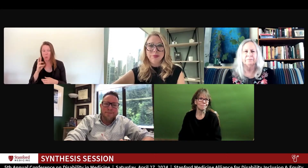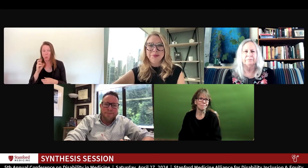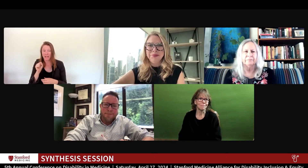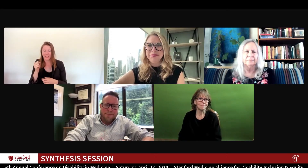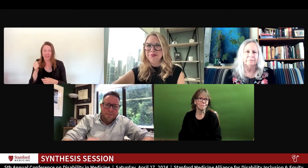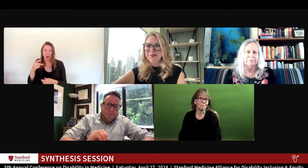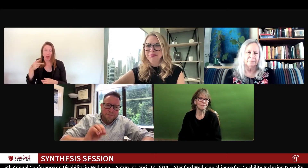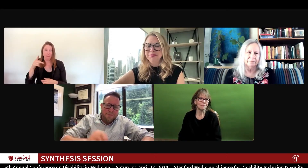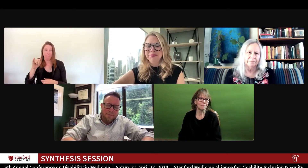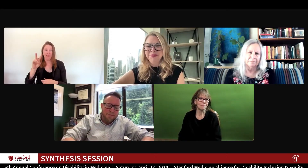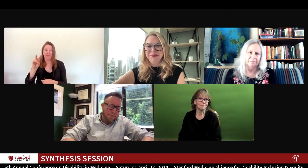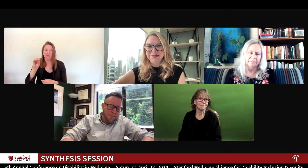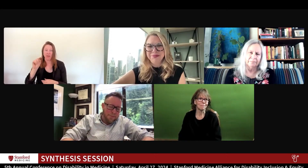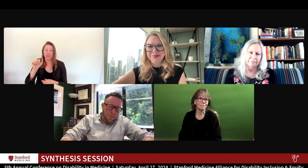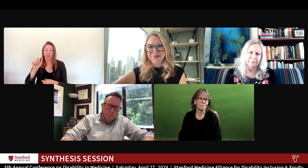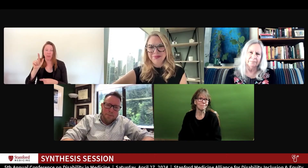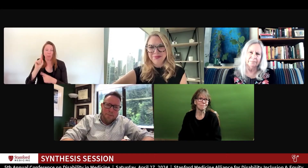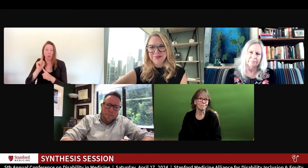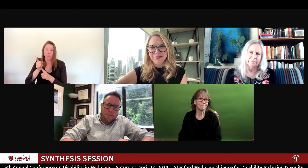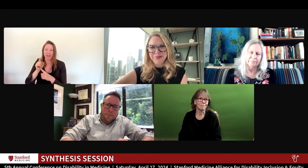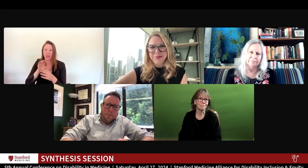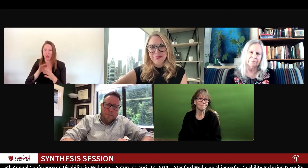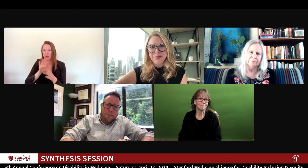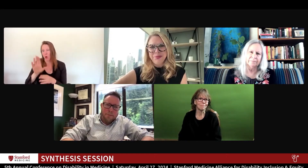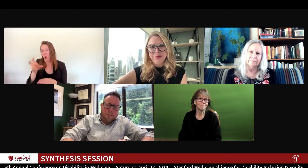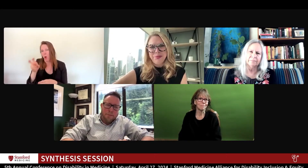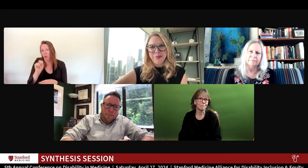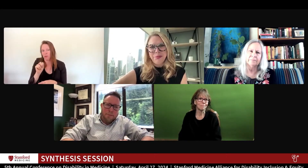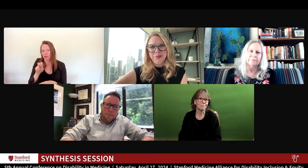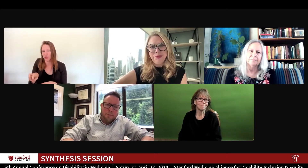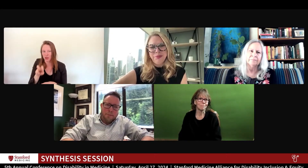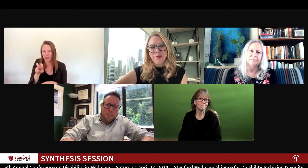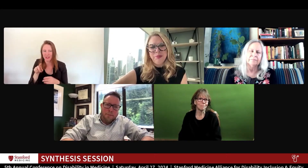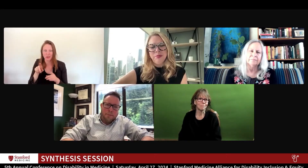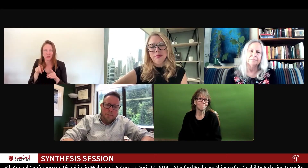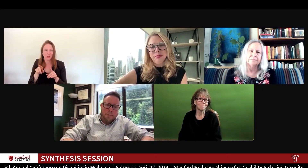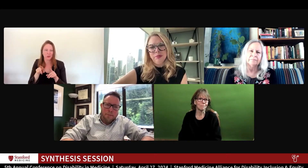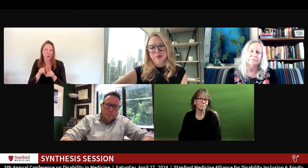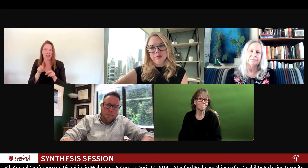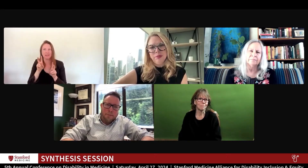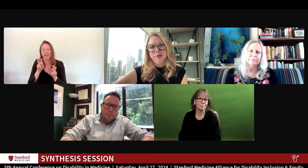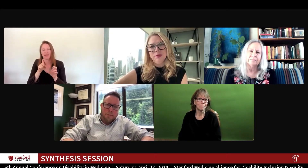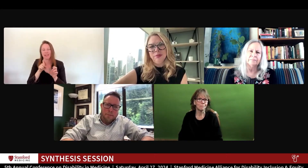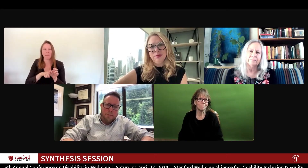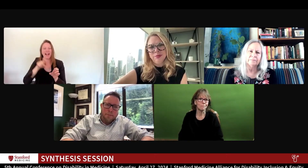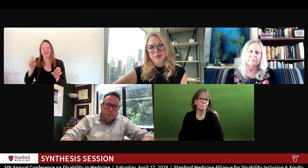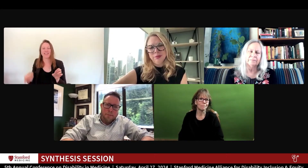I'm wondering if there was a pivotal moment, perhaps in your own journeys